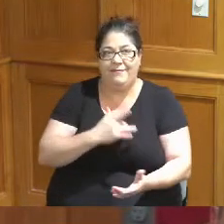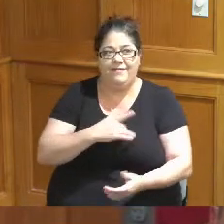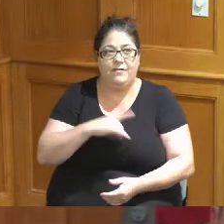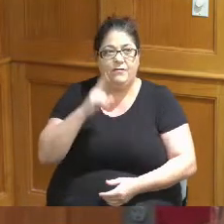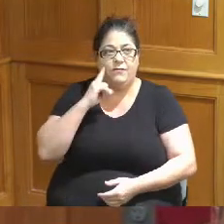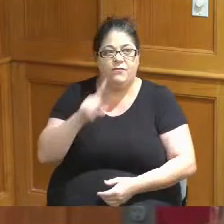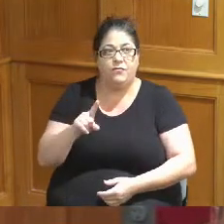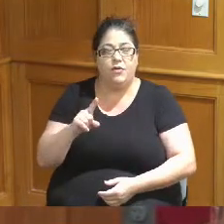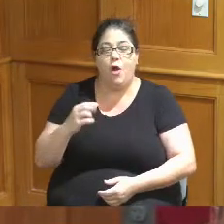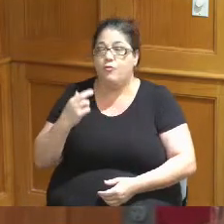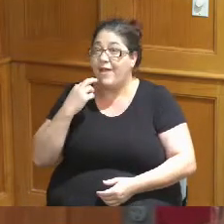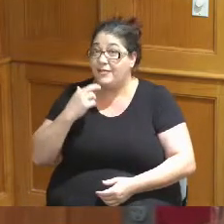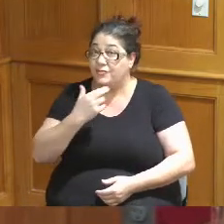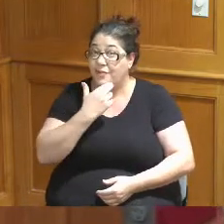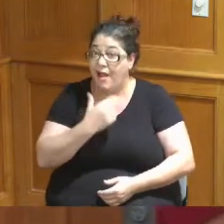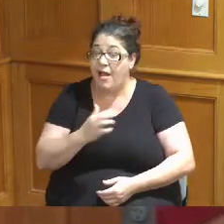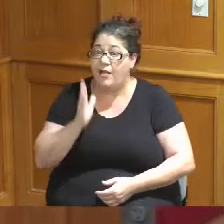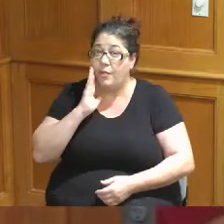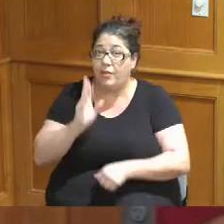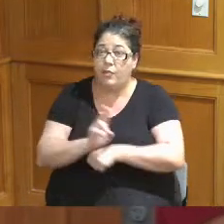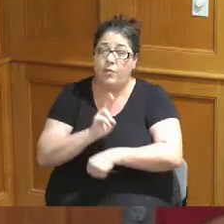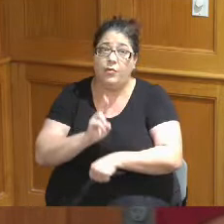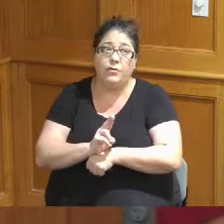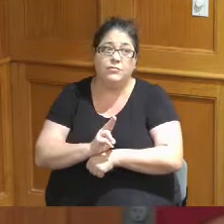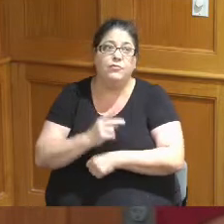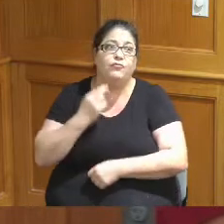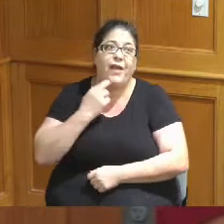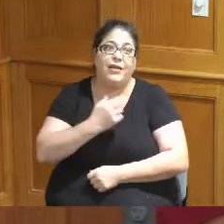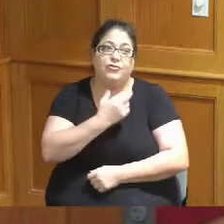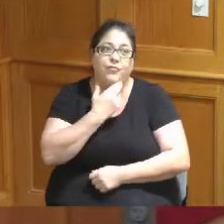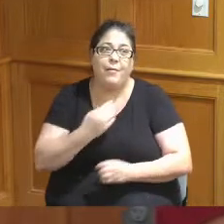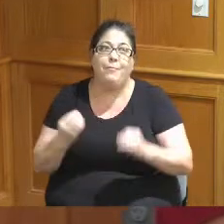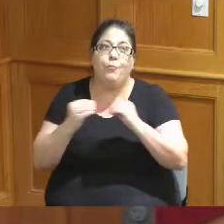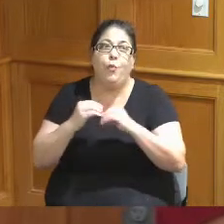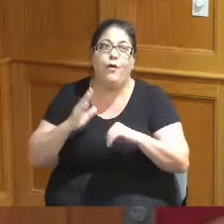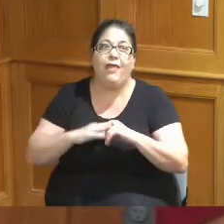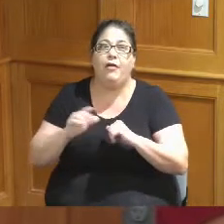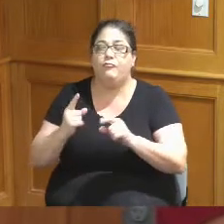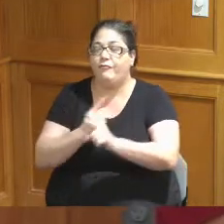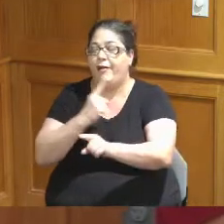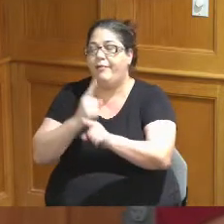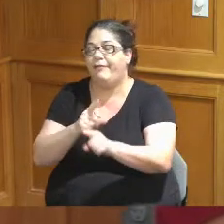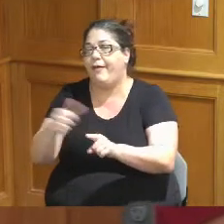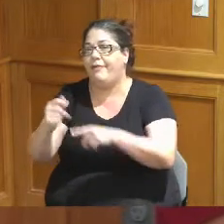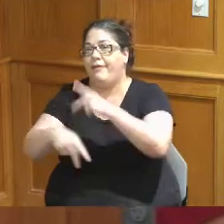a restaurant use which requires more parking than a typical like commercial type of building I'd say